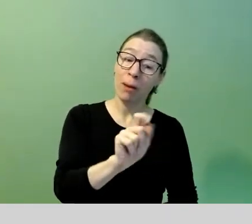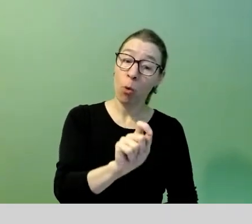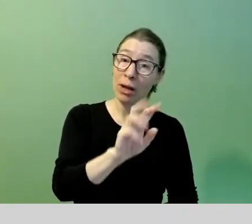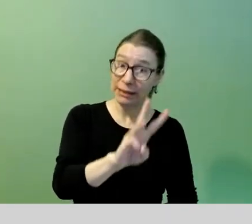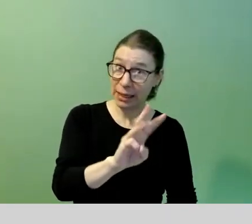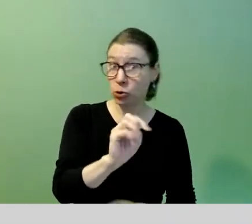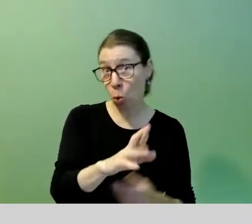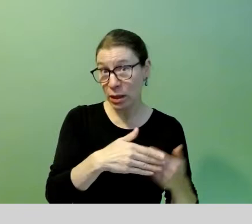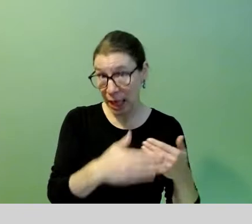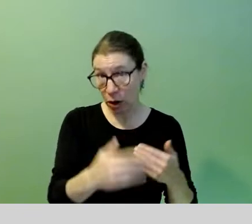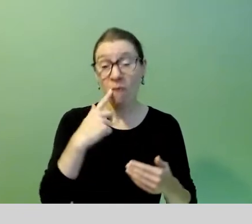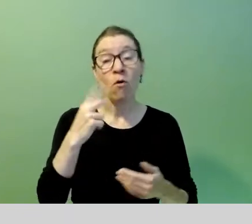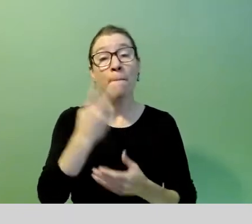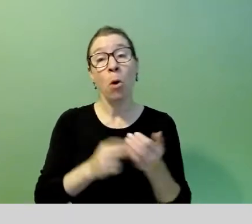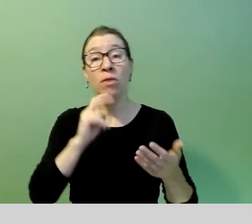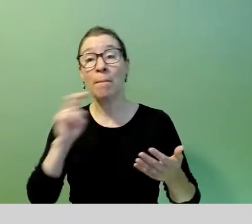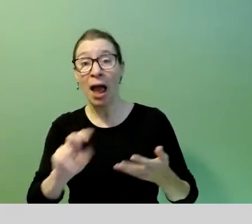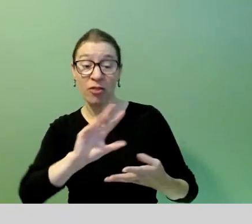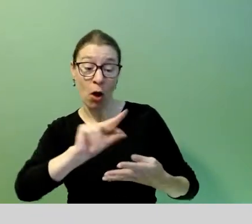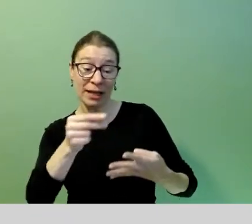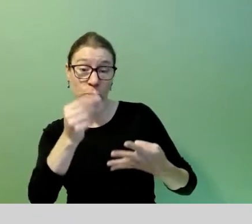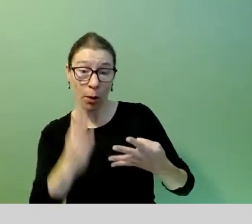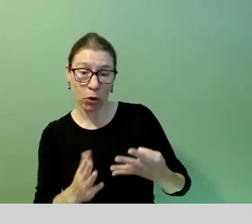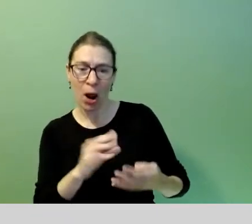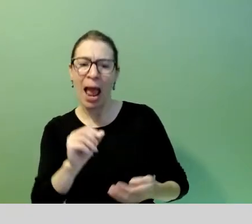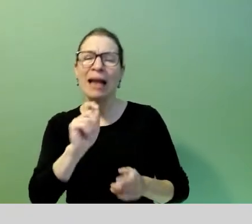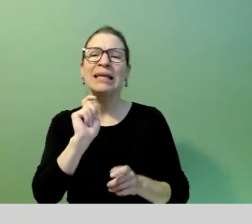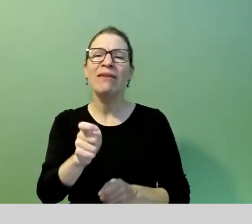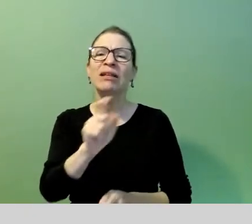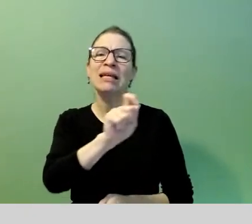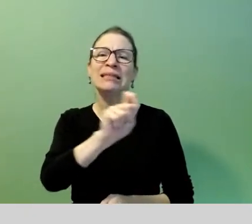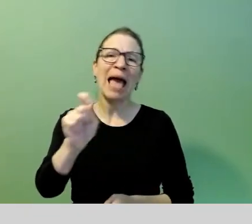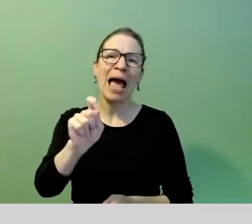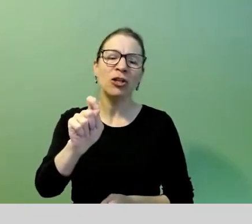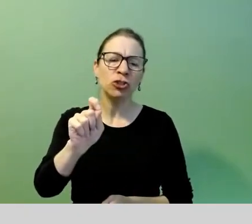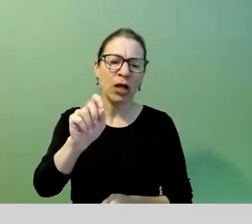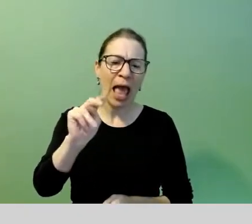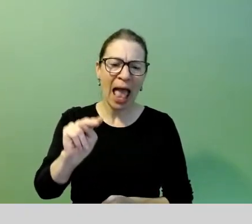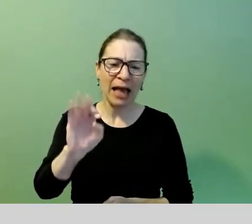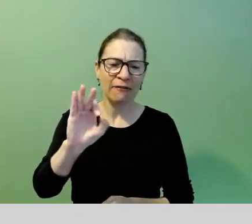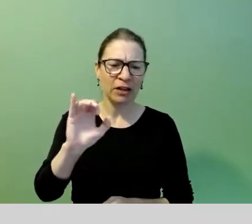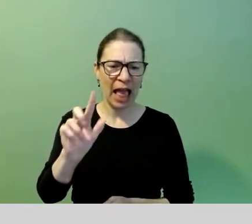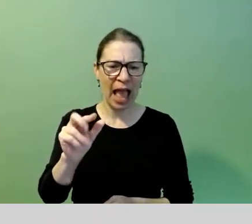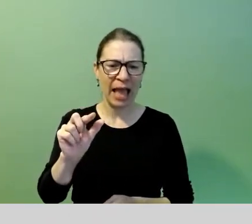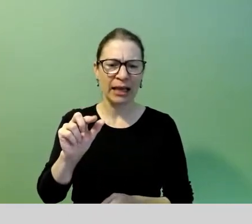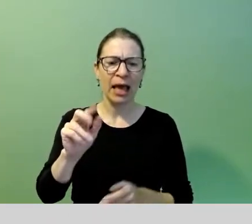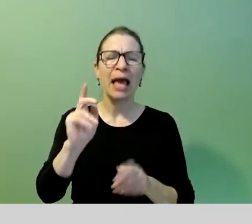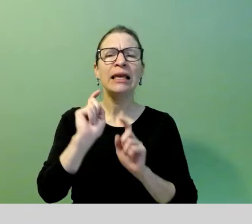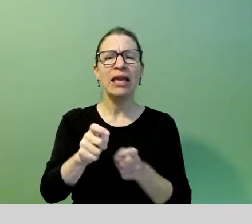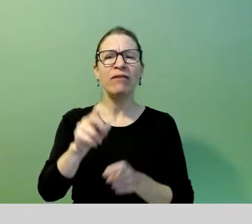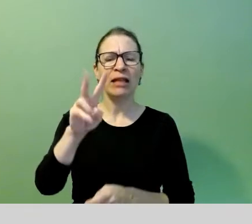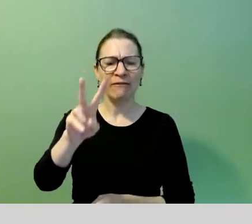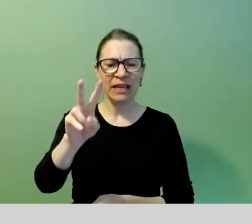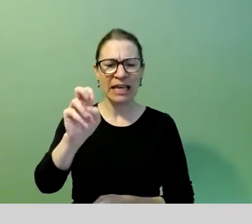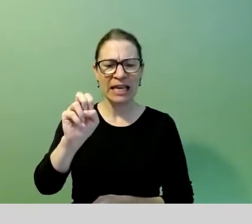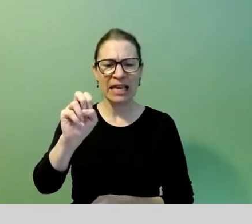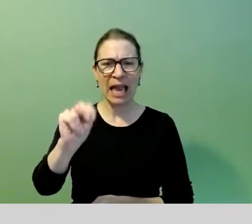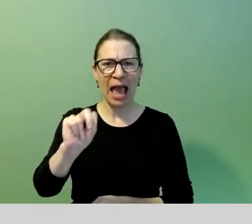and use the dash EM flag and give it the VENV module. This is another place where you're going to have to make some decisions.